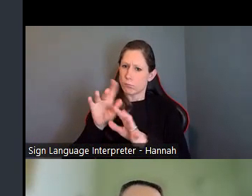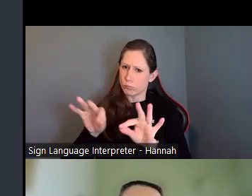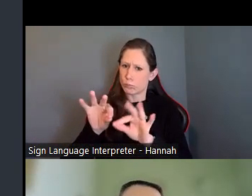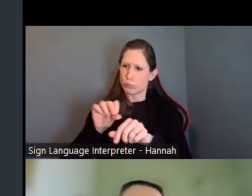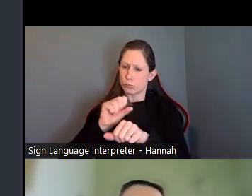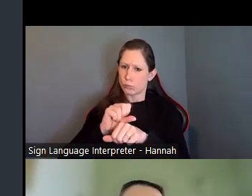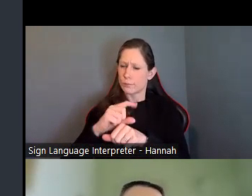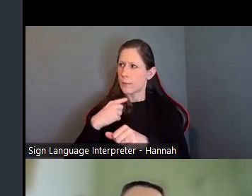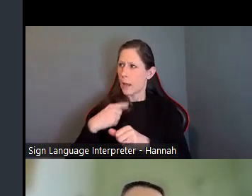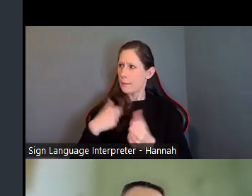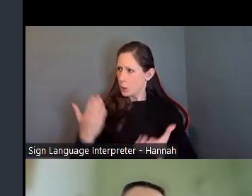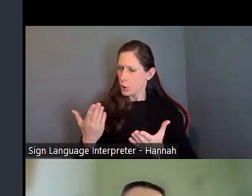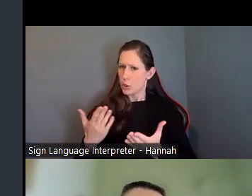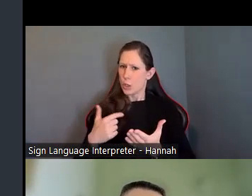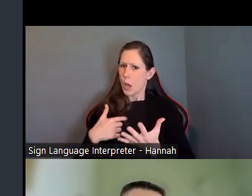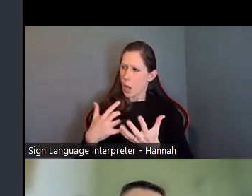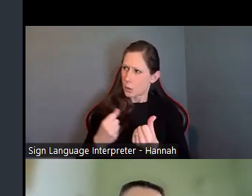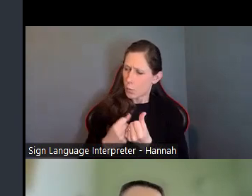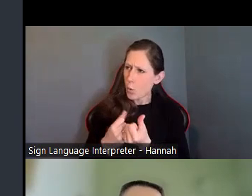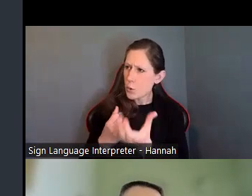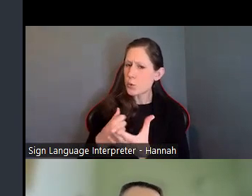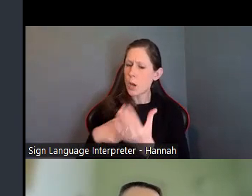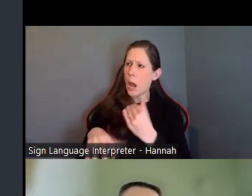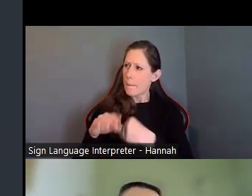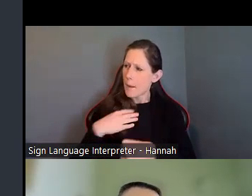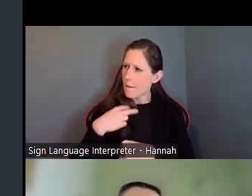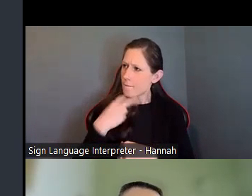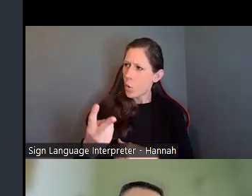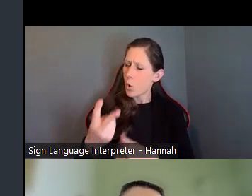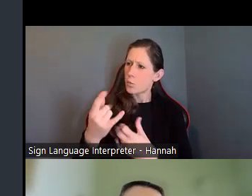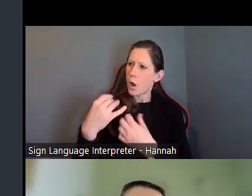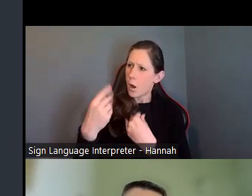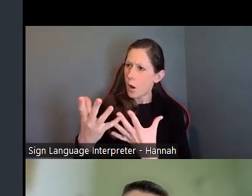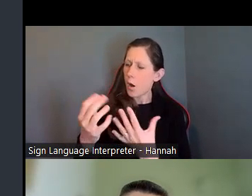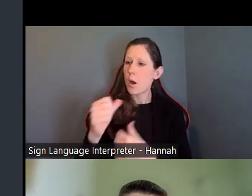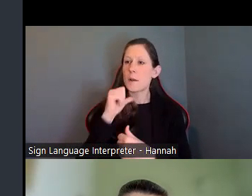I add my voice to yours, rather than talking over or for you.